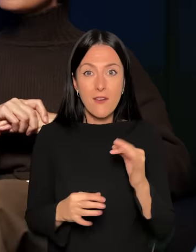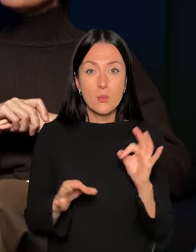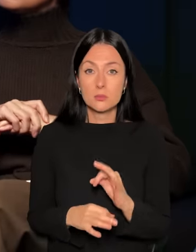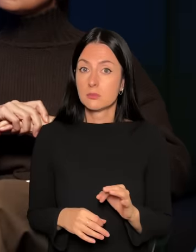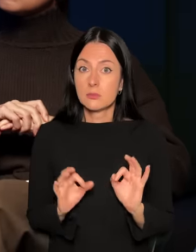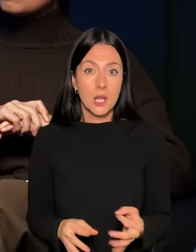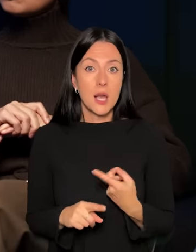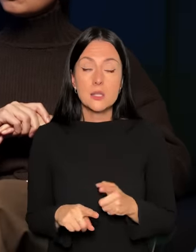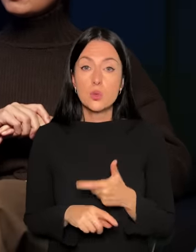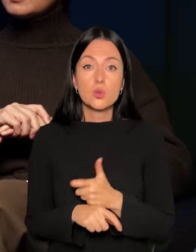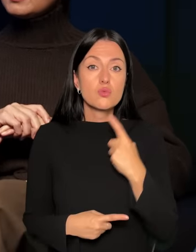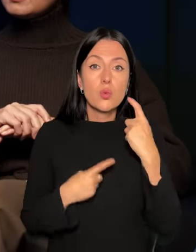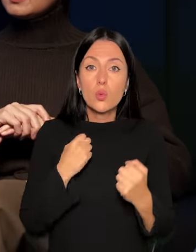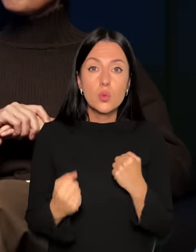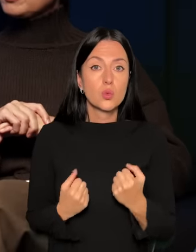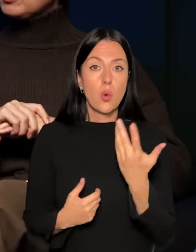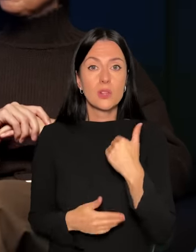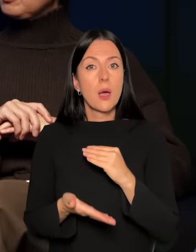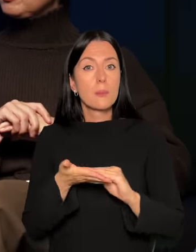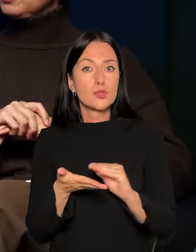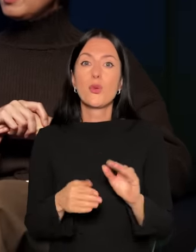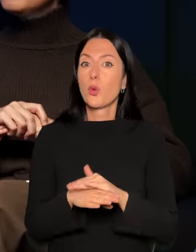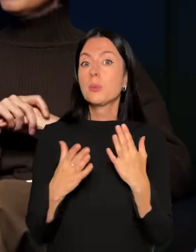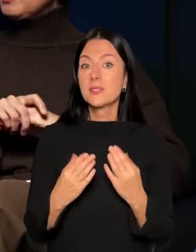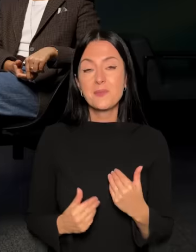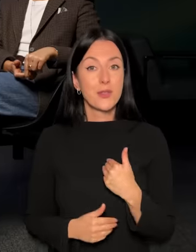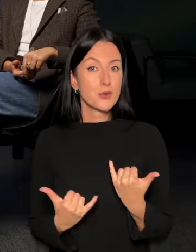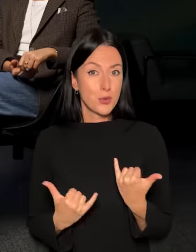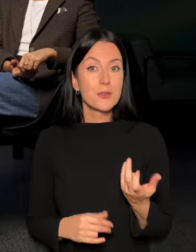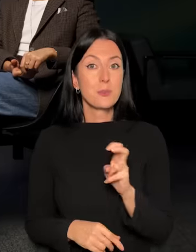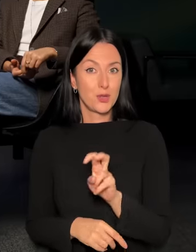Yes, and it's great when people write to us, saying, "Hello, I'll be coming today,